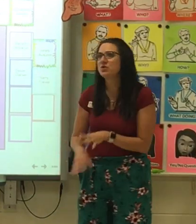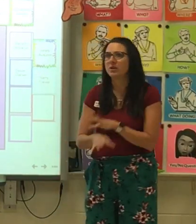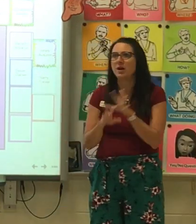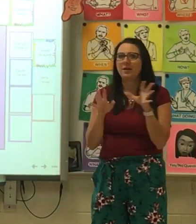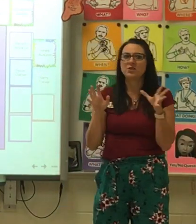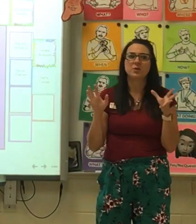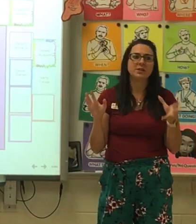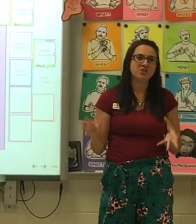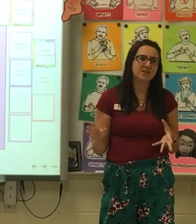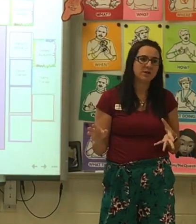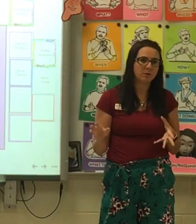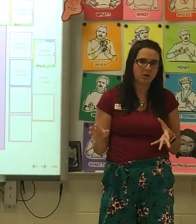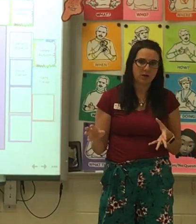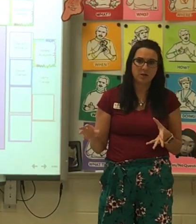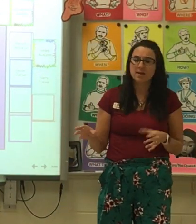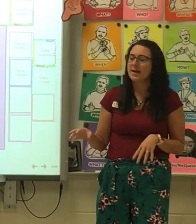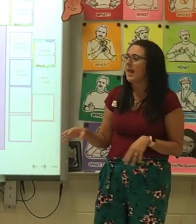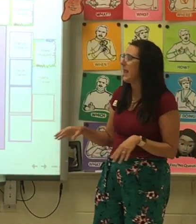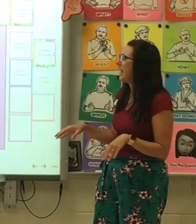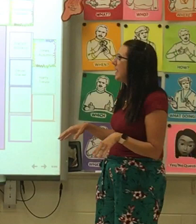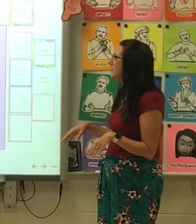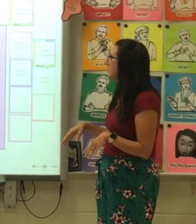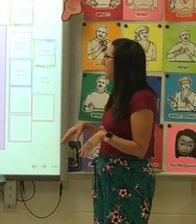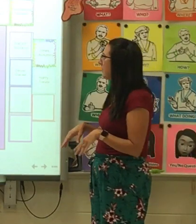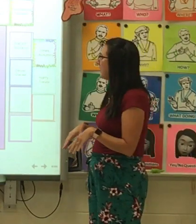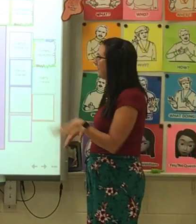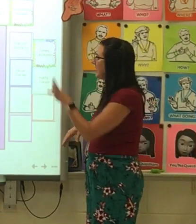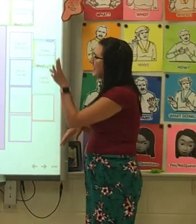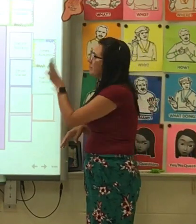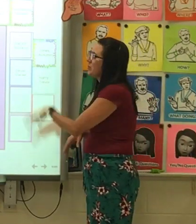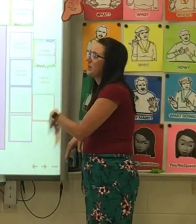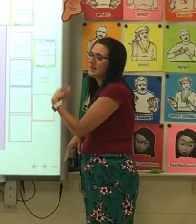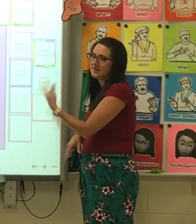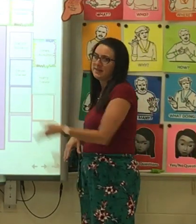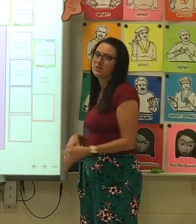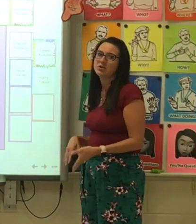you're going to come into an agenda board and unless I'm doing a seating